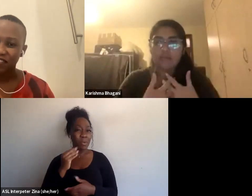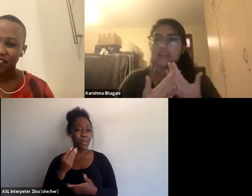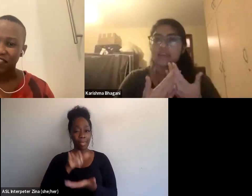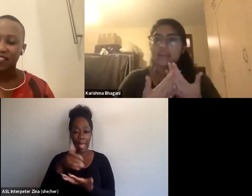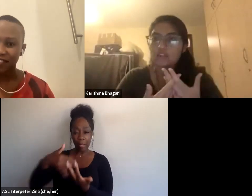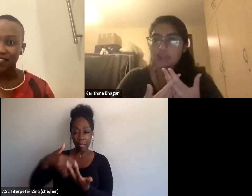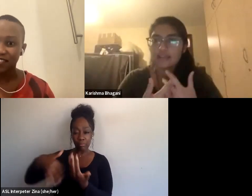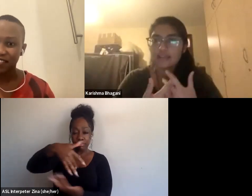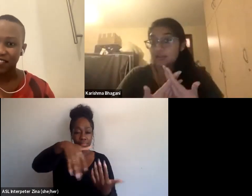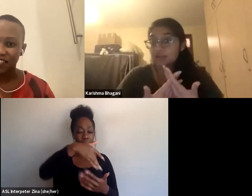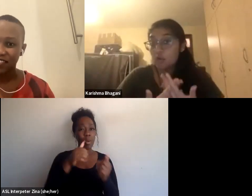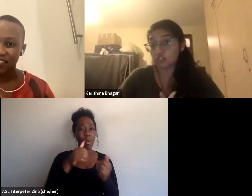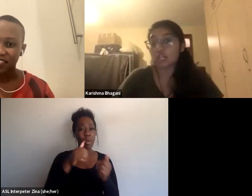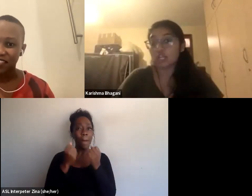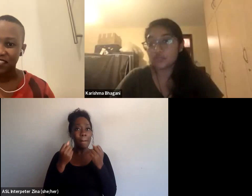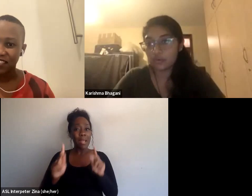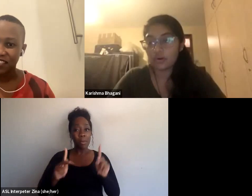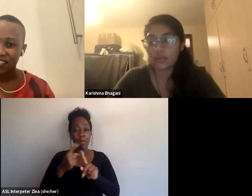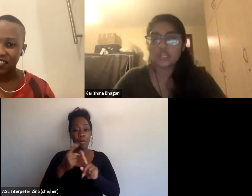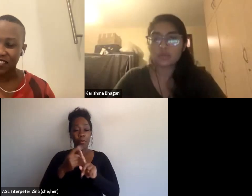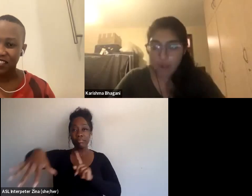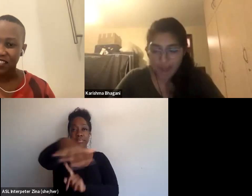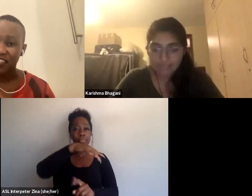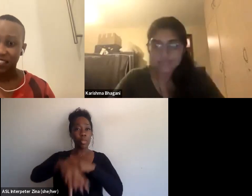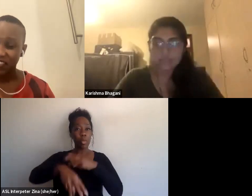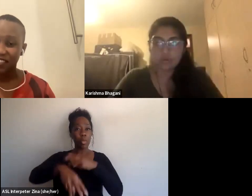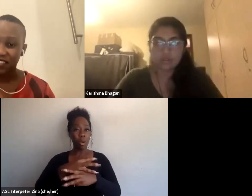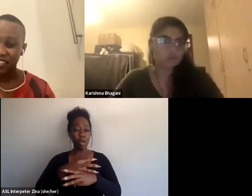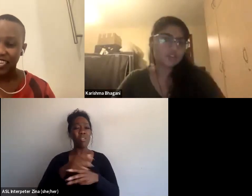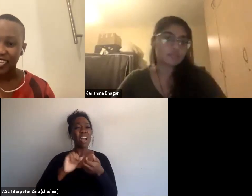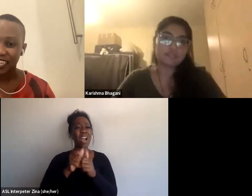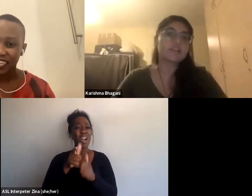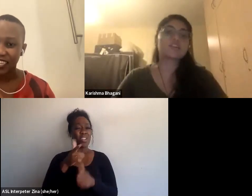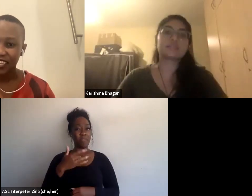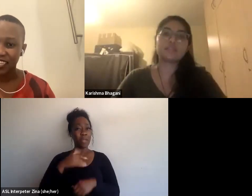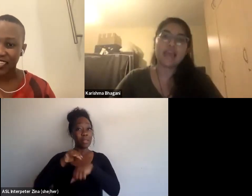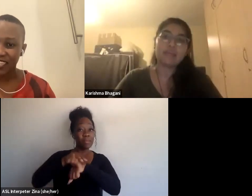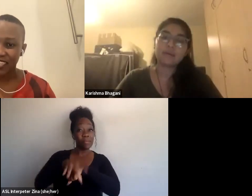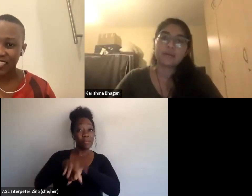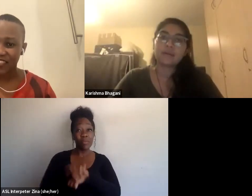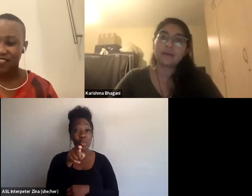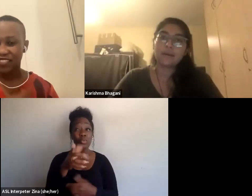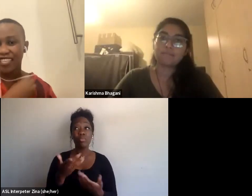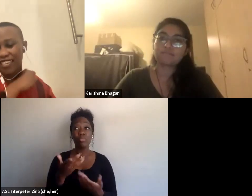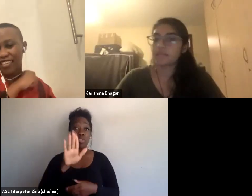how that interaction has shaped you or shaped your practice or, you know do some reflection about the lab.